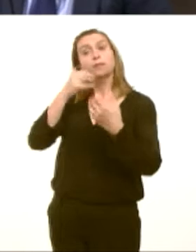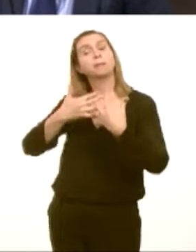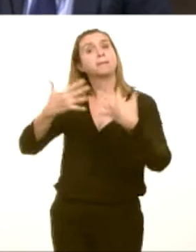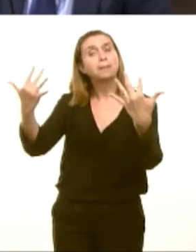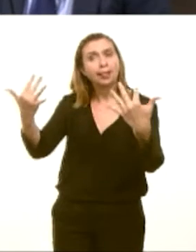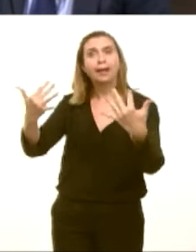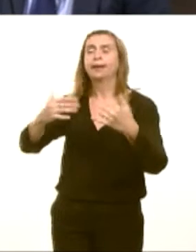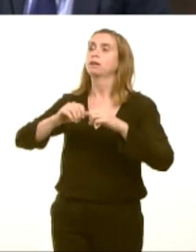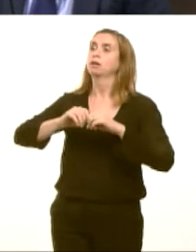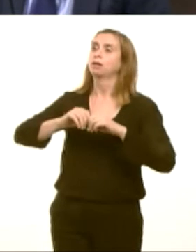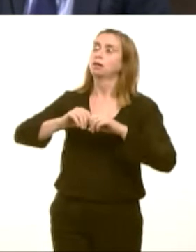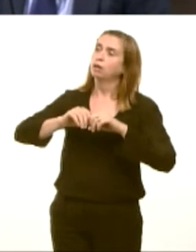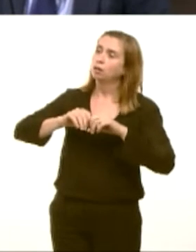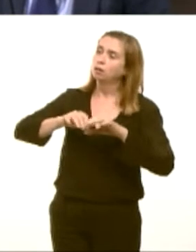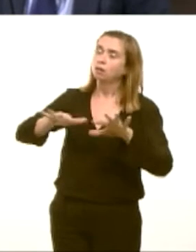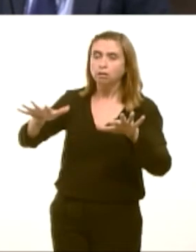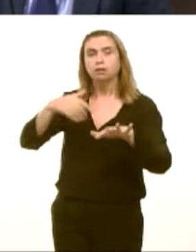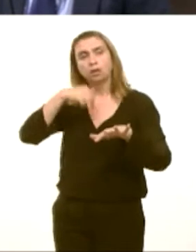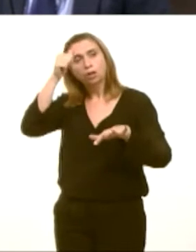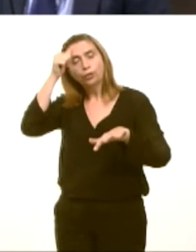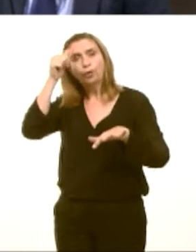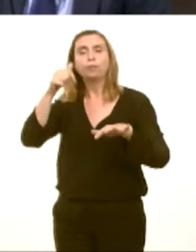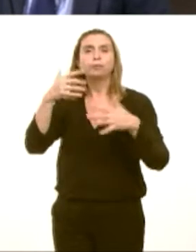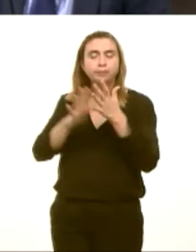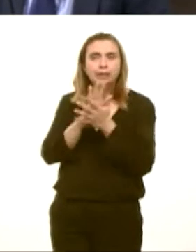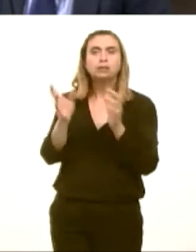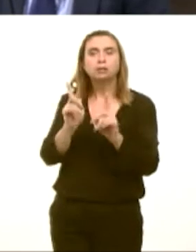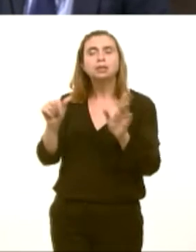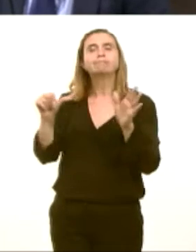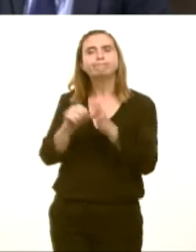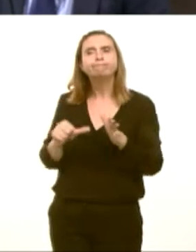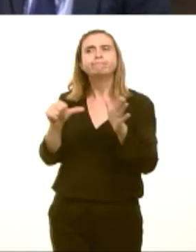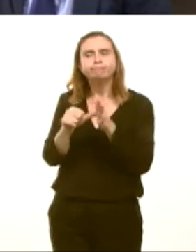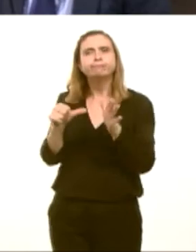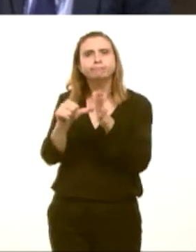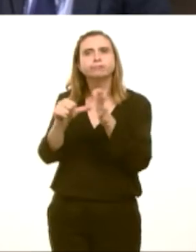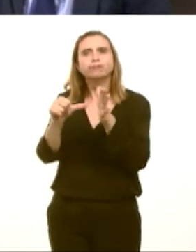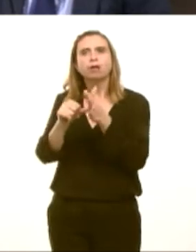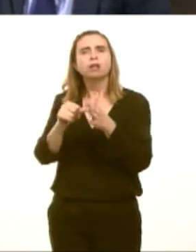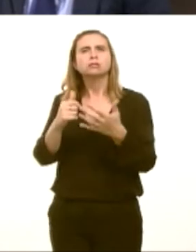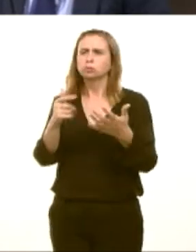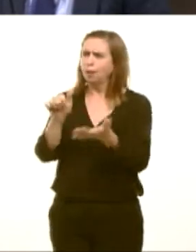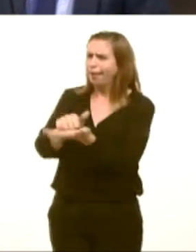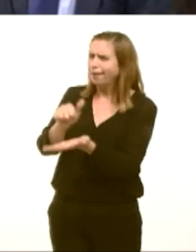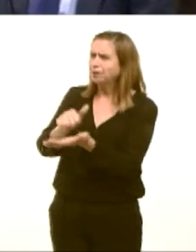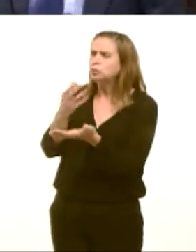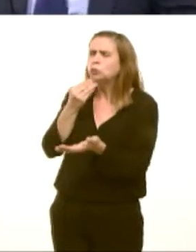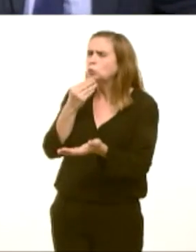It also means that it becomes very difficult for people to understand what land is going to be used for over a 10-year period.